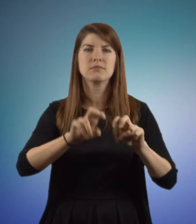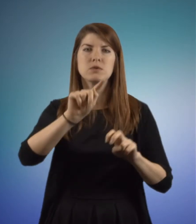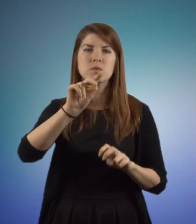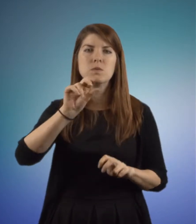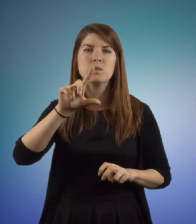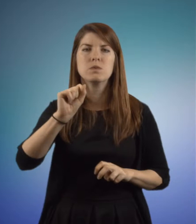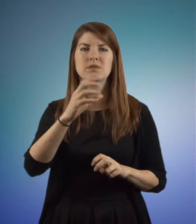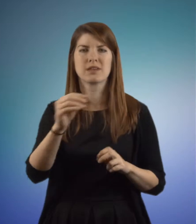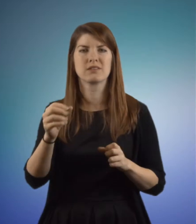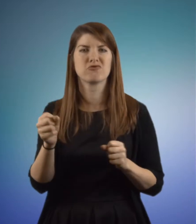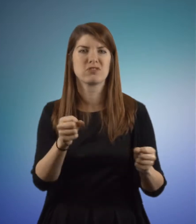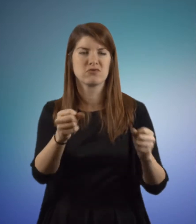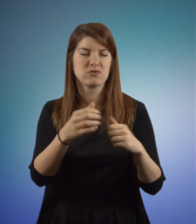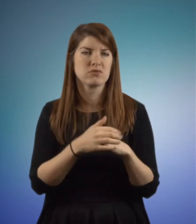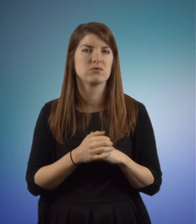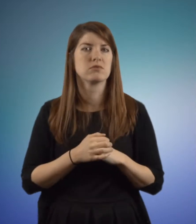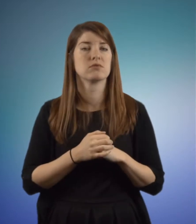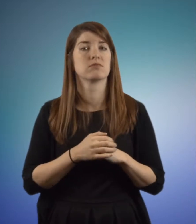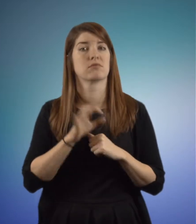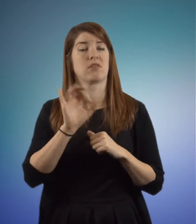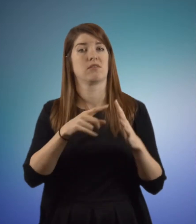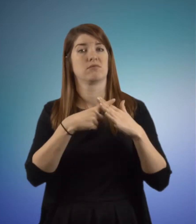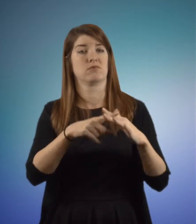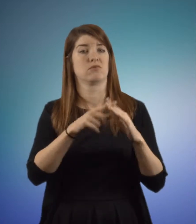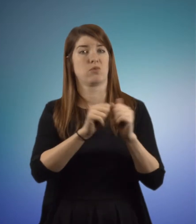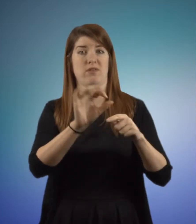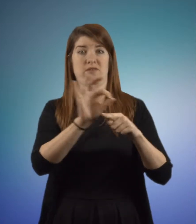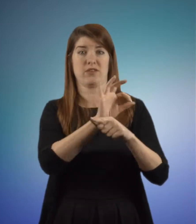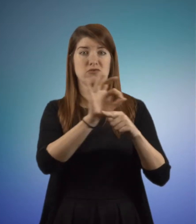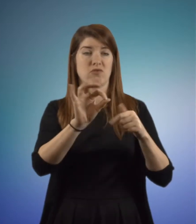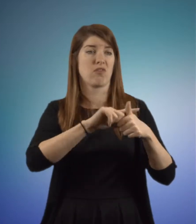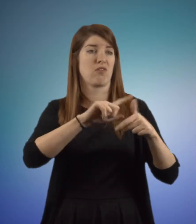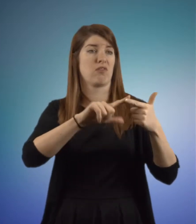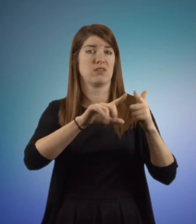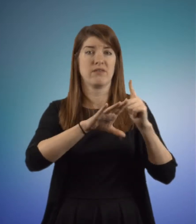So, that starts with functional, developmental and academic information